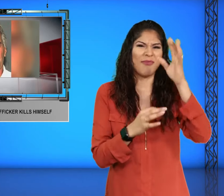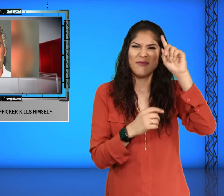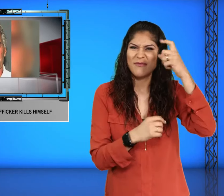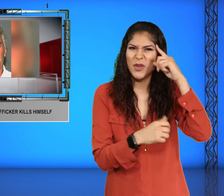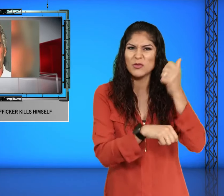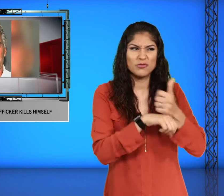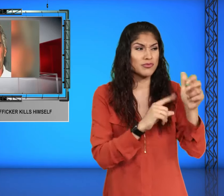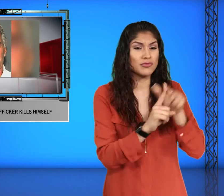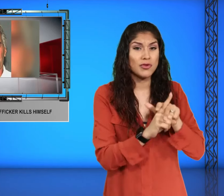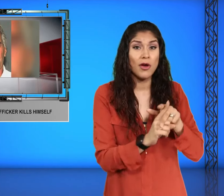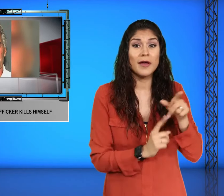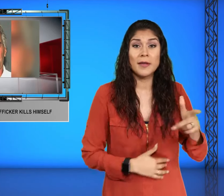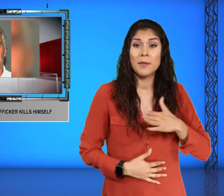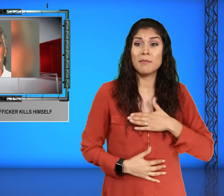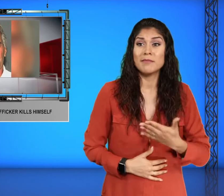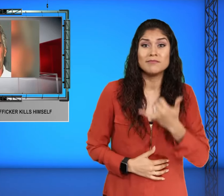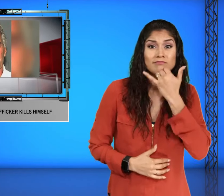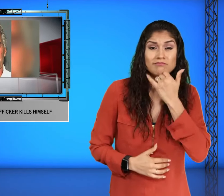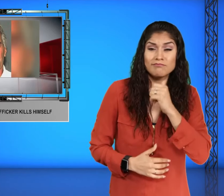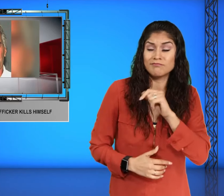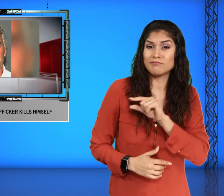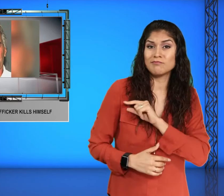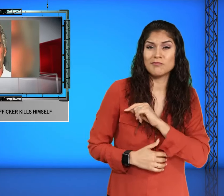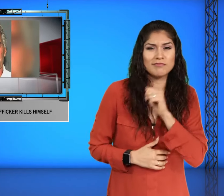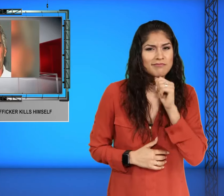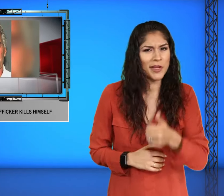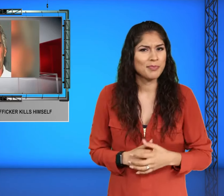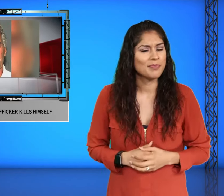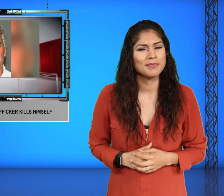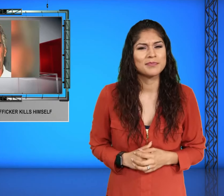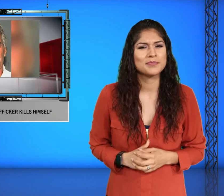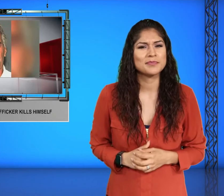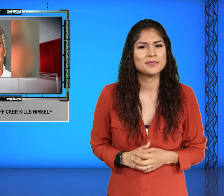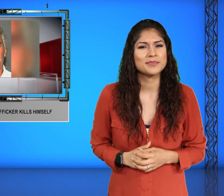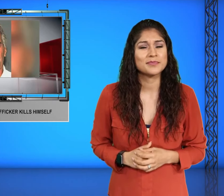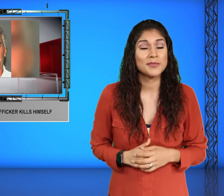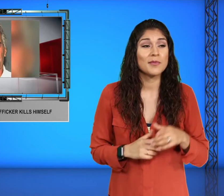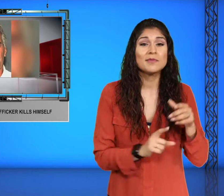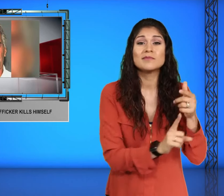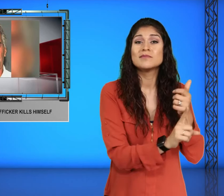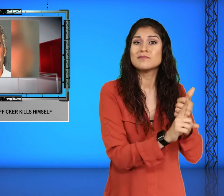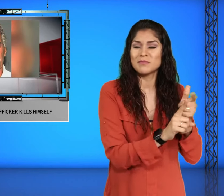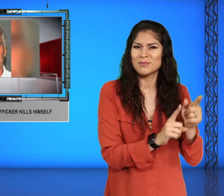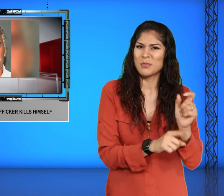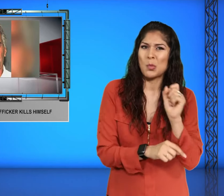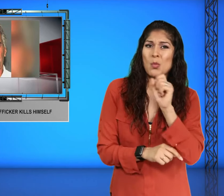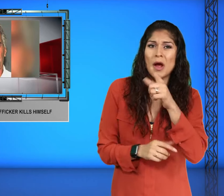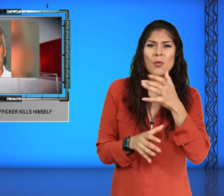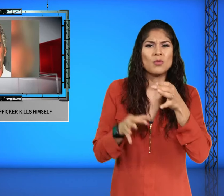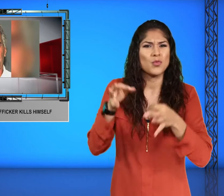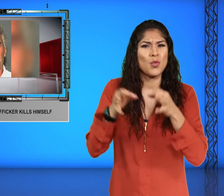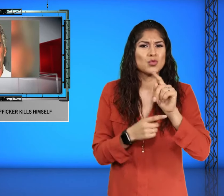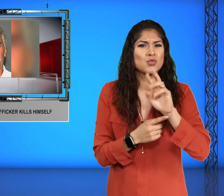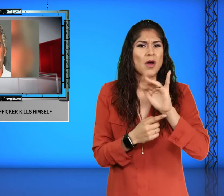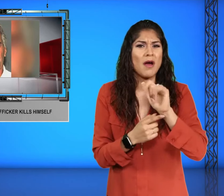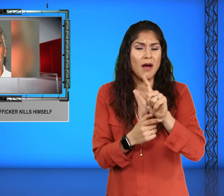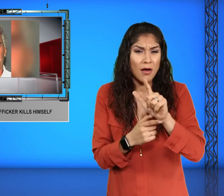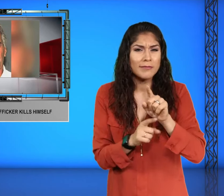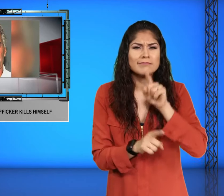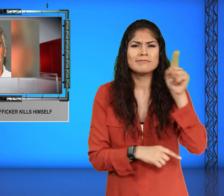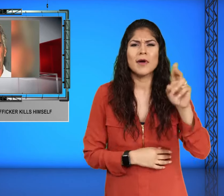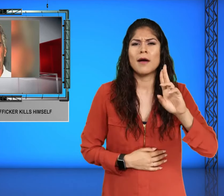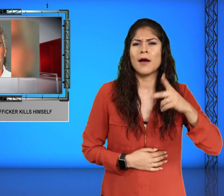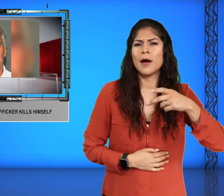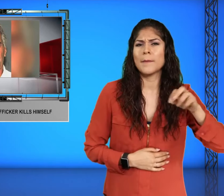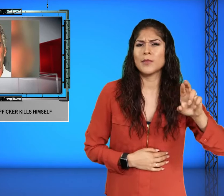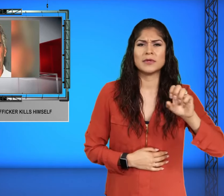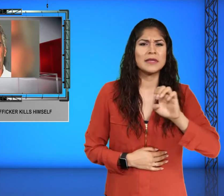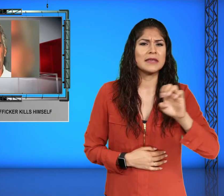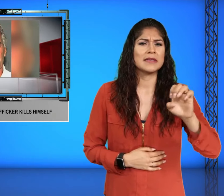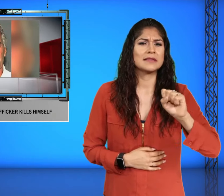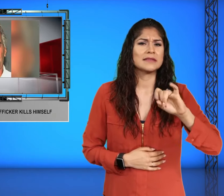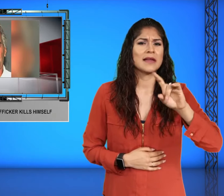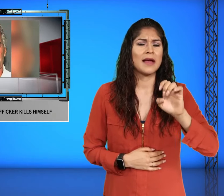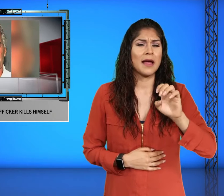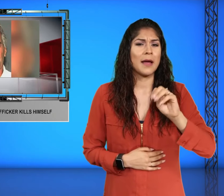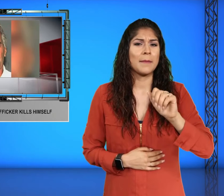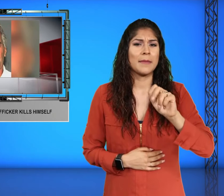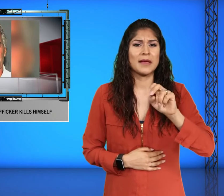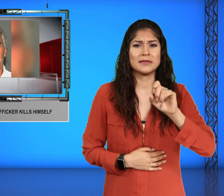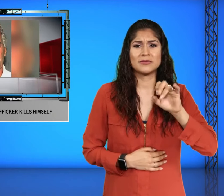His request to await trial at his upper East side mansion was denied and he was ordered